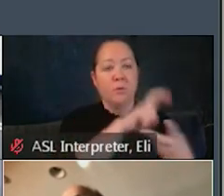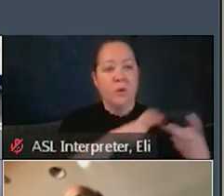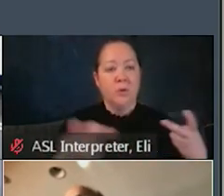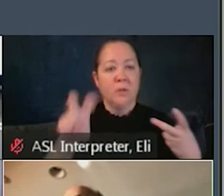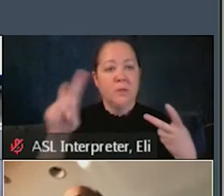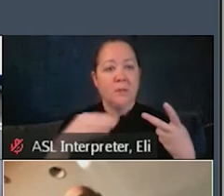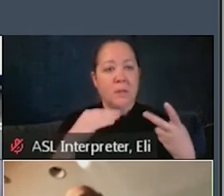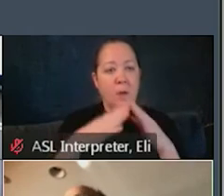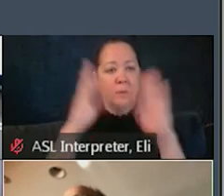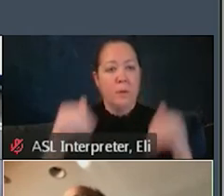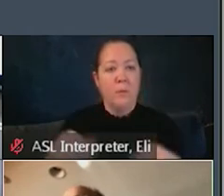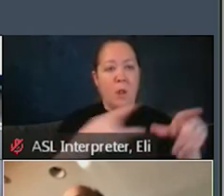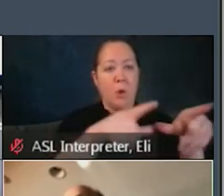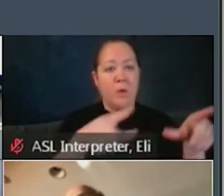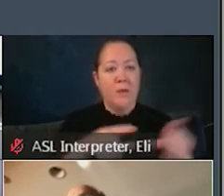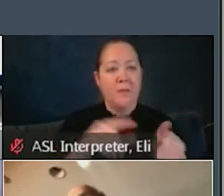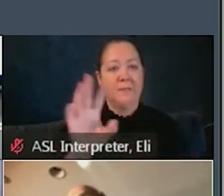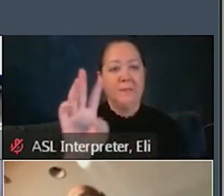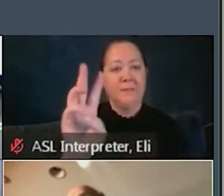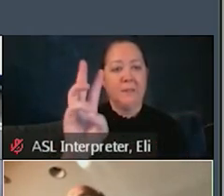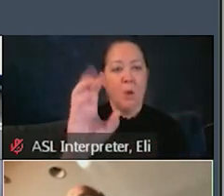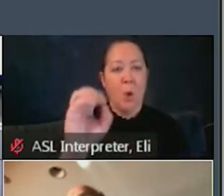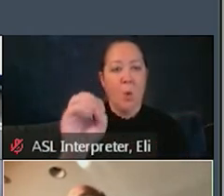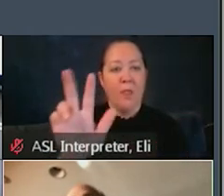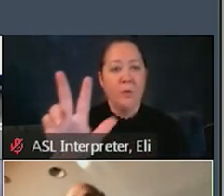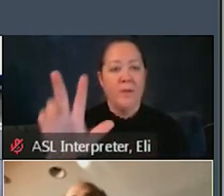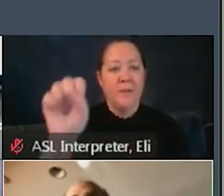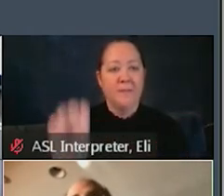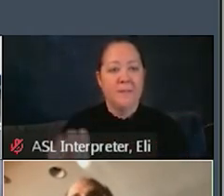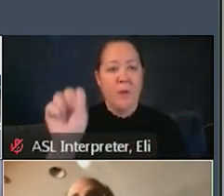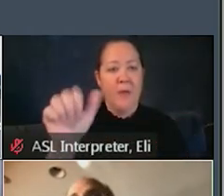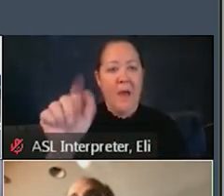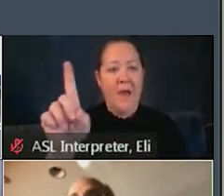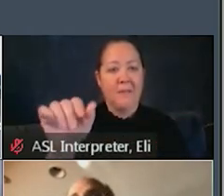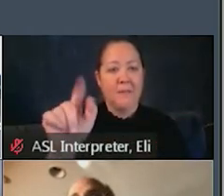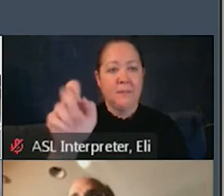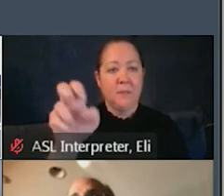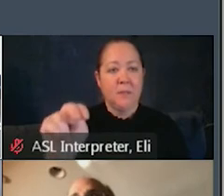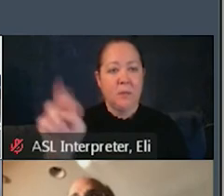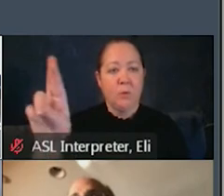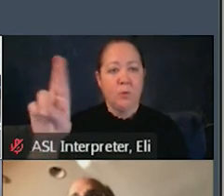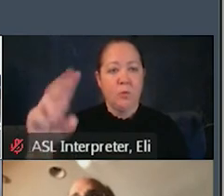located at 603 South Addison road. Mr. Ray, Mr. Mr. Ray let me stop you for a second.